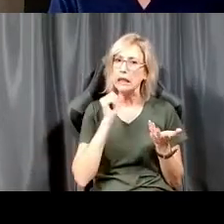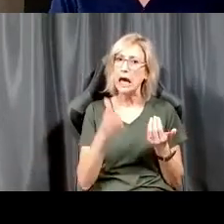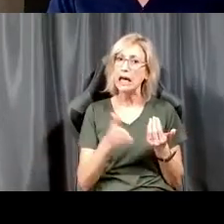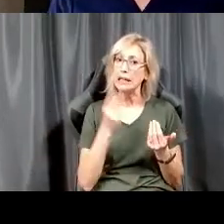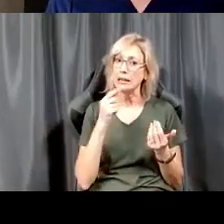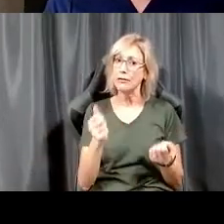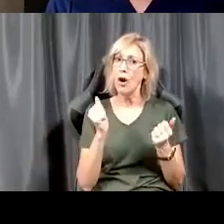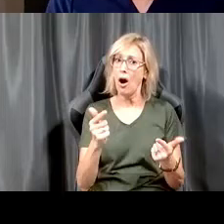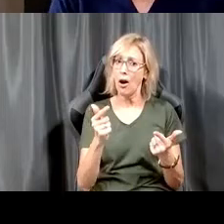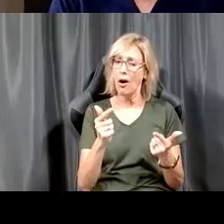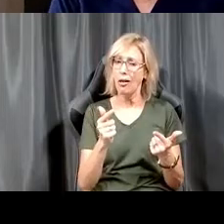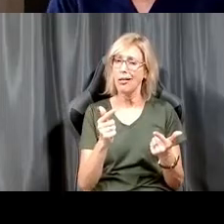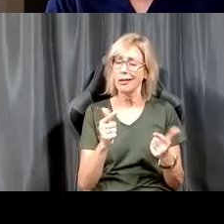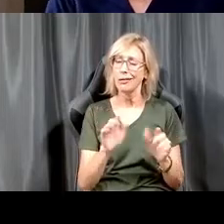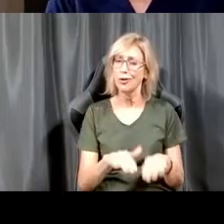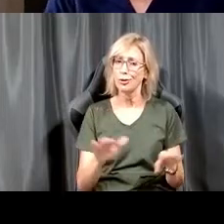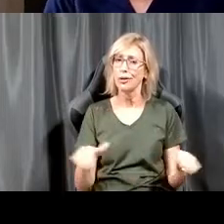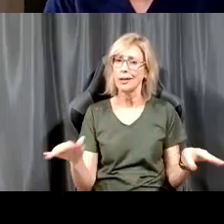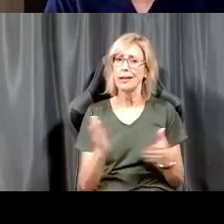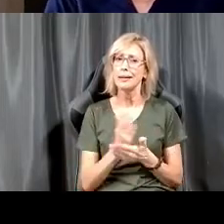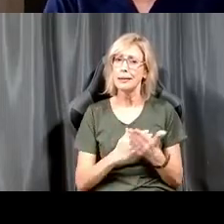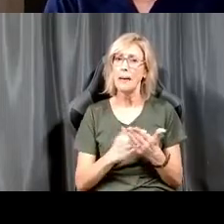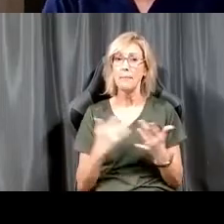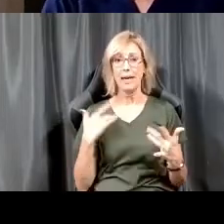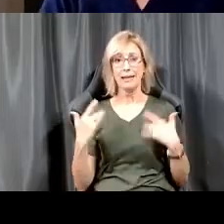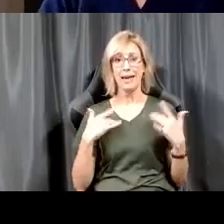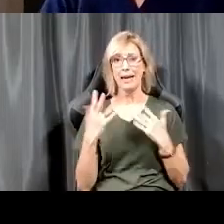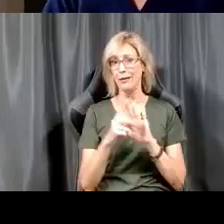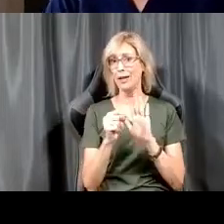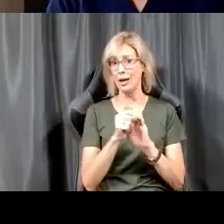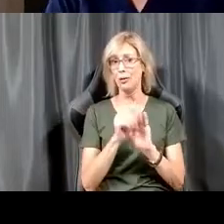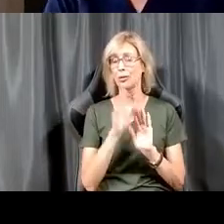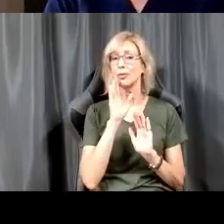In general. We have some exciting videos that are going be coming out about